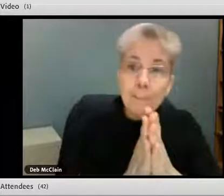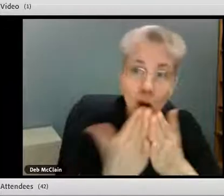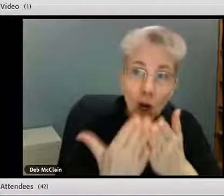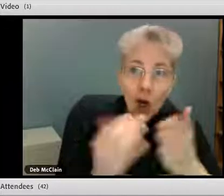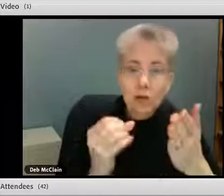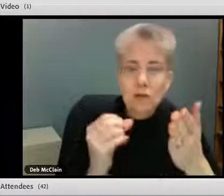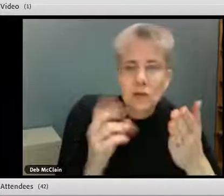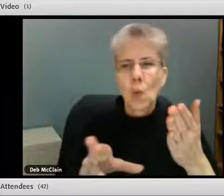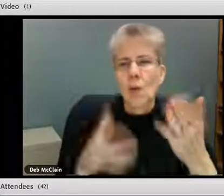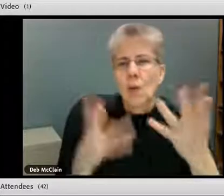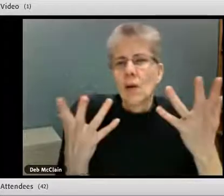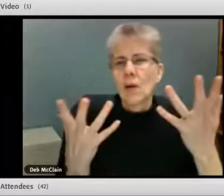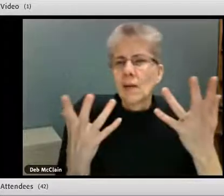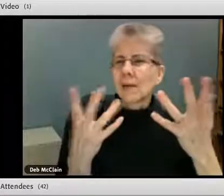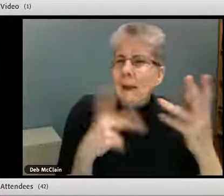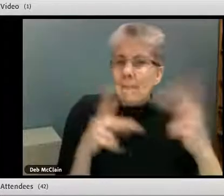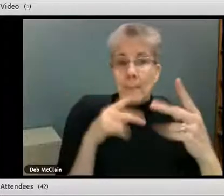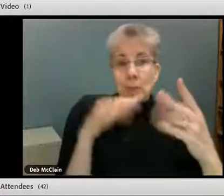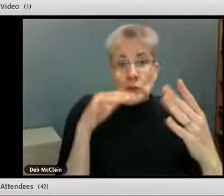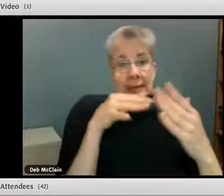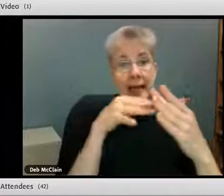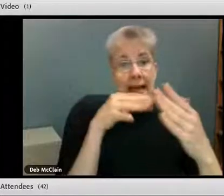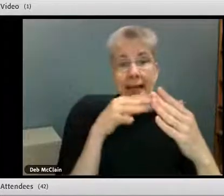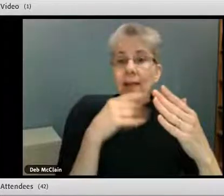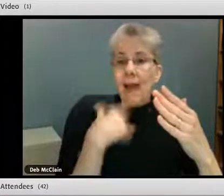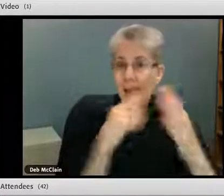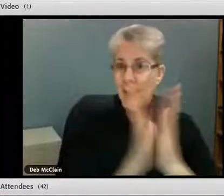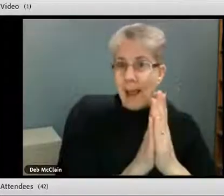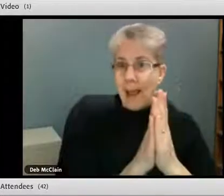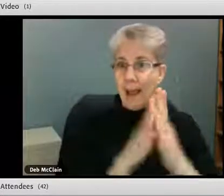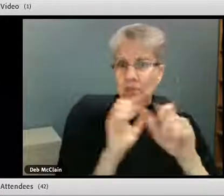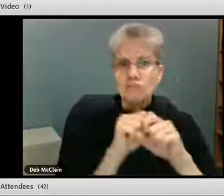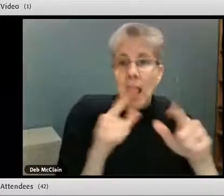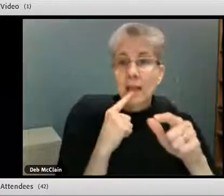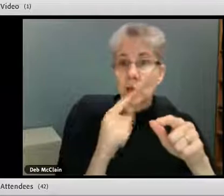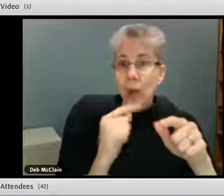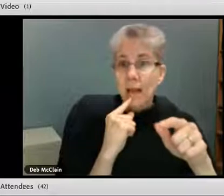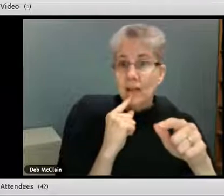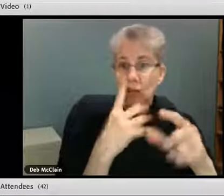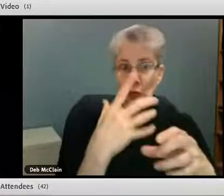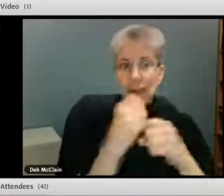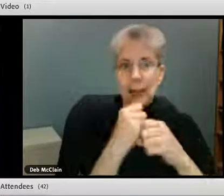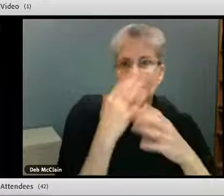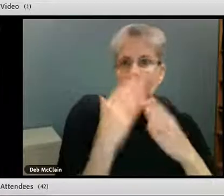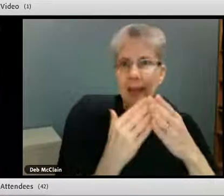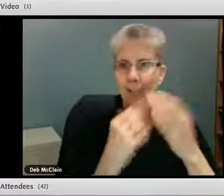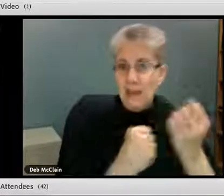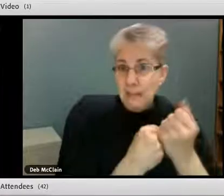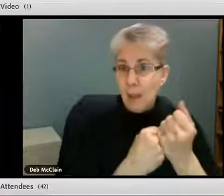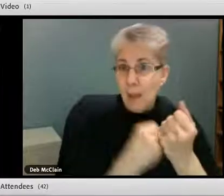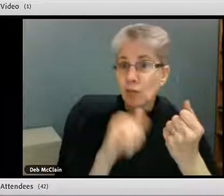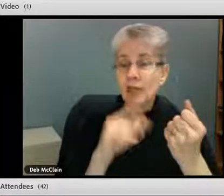people studying in a carousel." And you will actually -- you can get some response from that. So it's a really great way to request an image